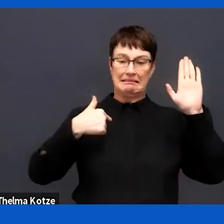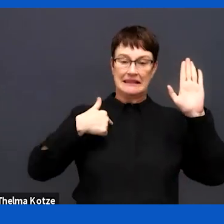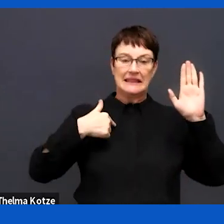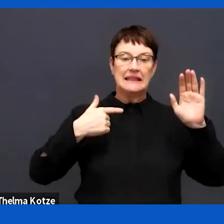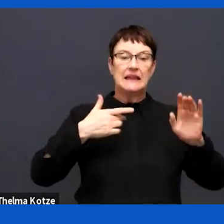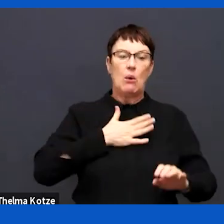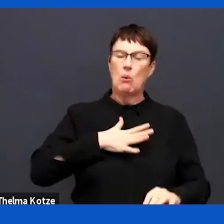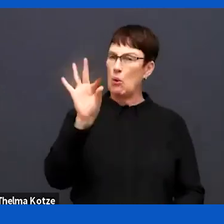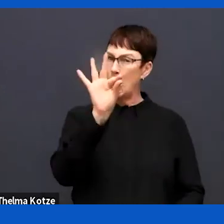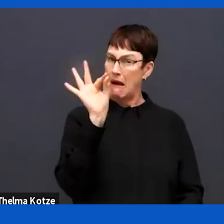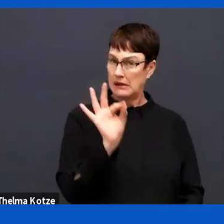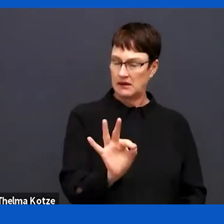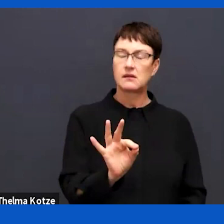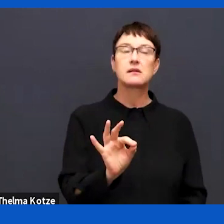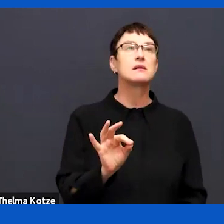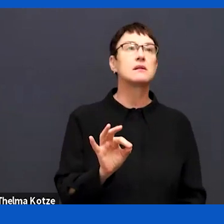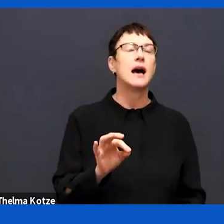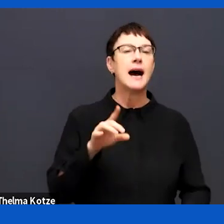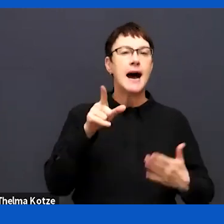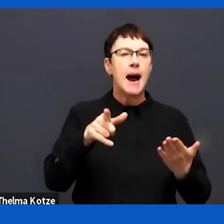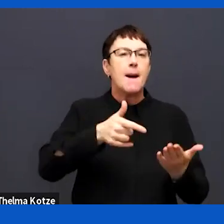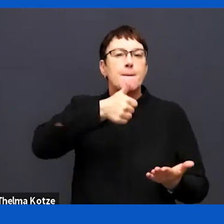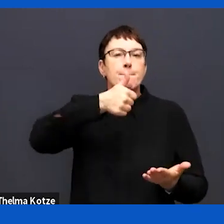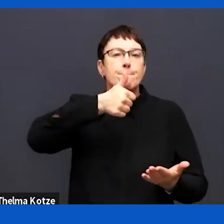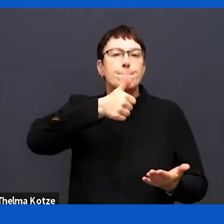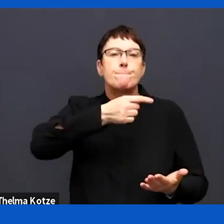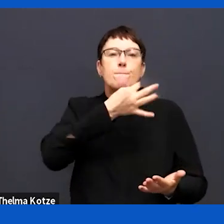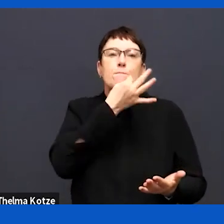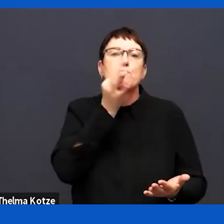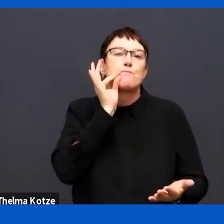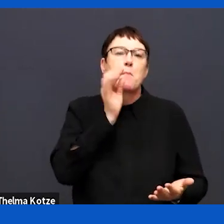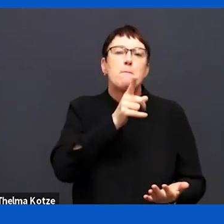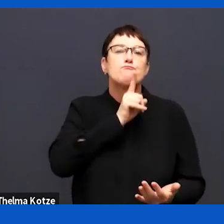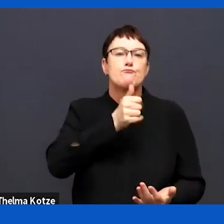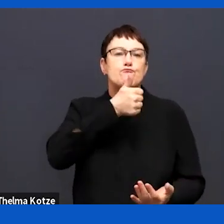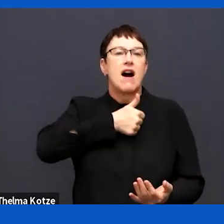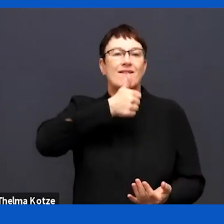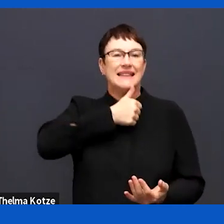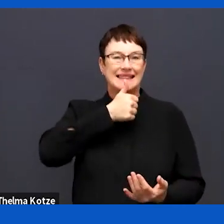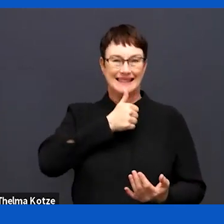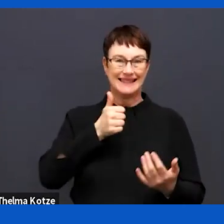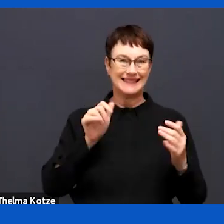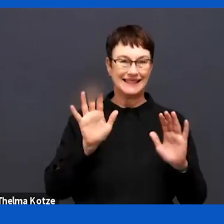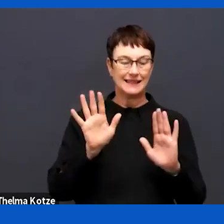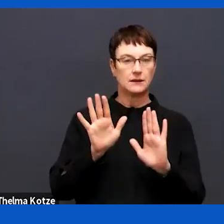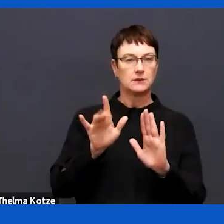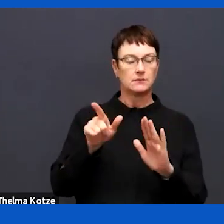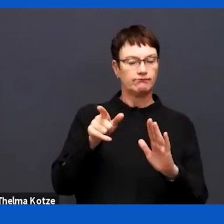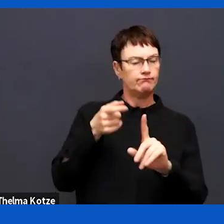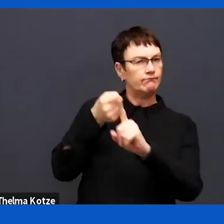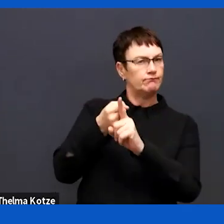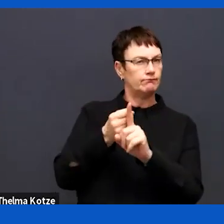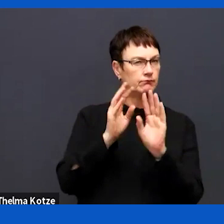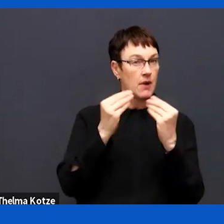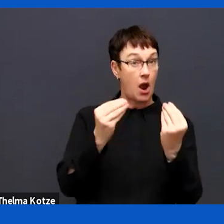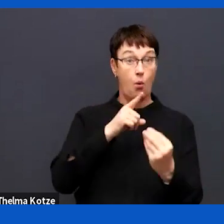how privacy fits into this? Because one thing that overlays do is require people